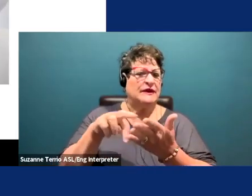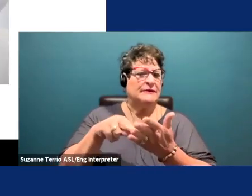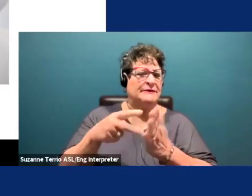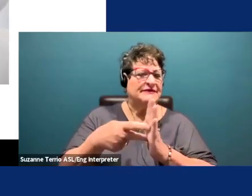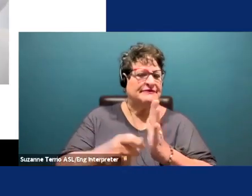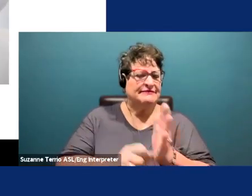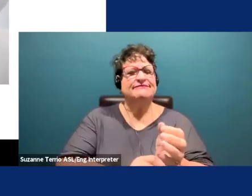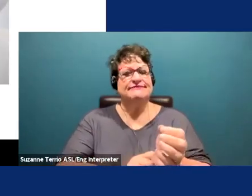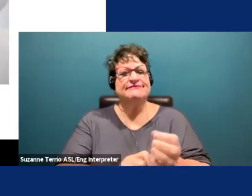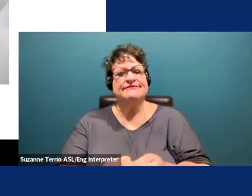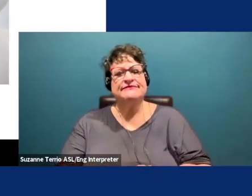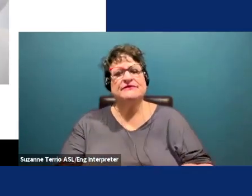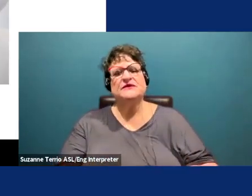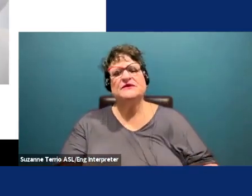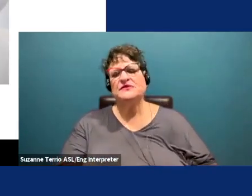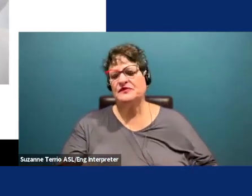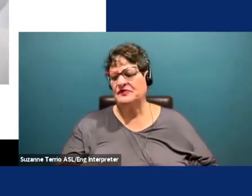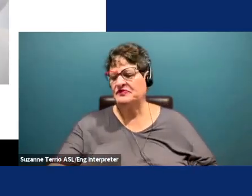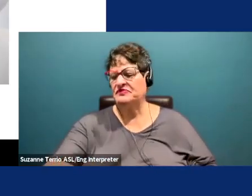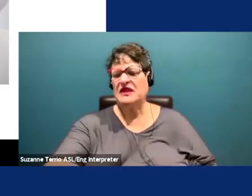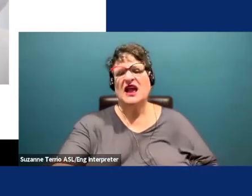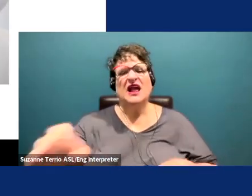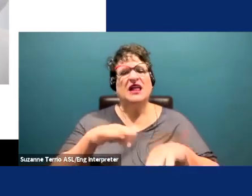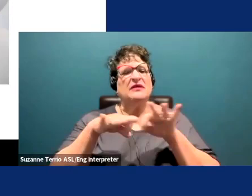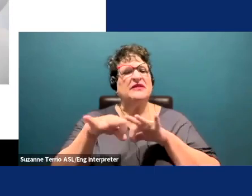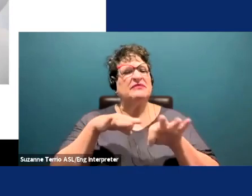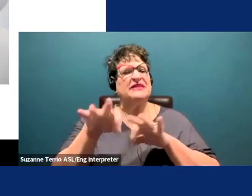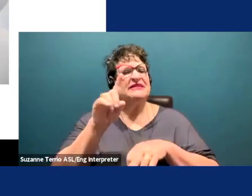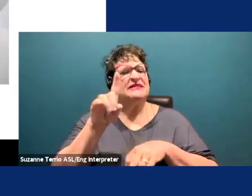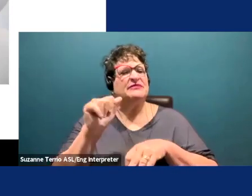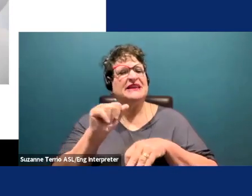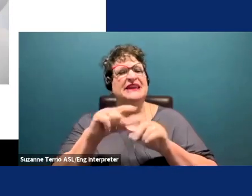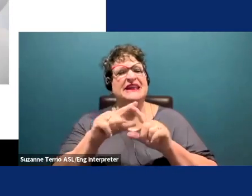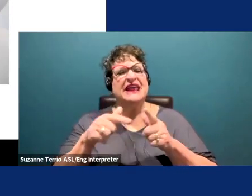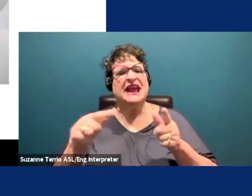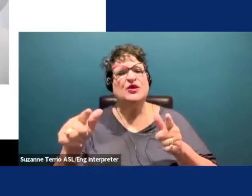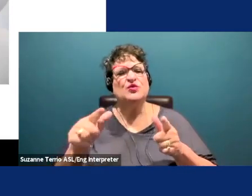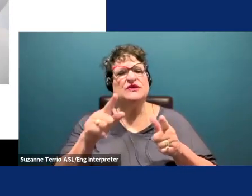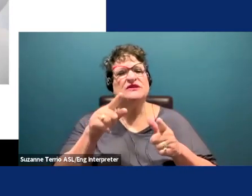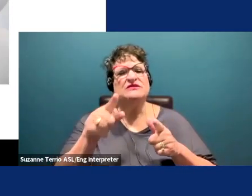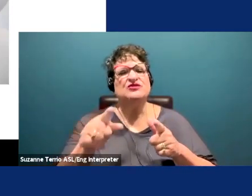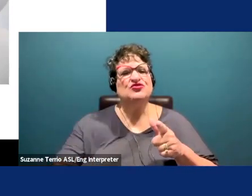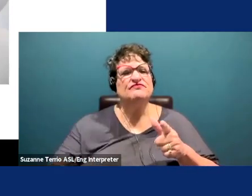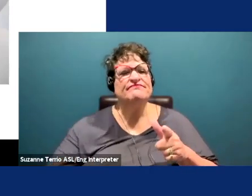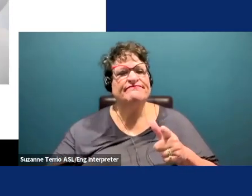some disability language guidance. You know, language changes constantly,